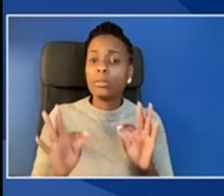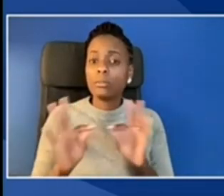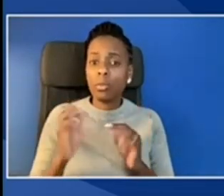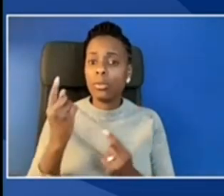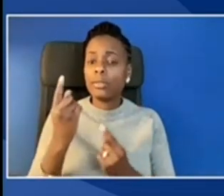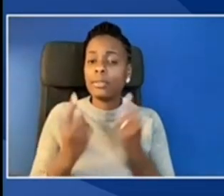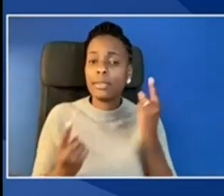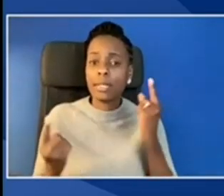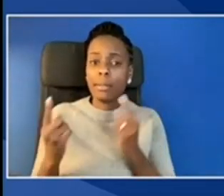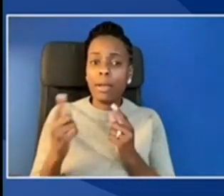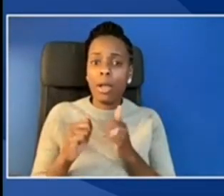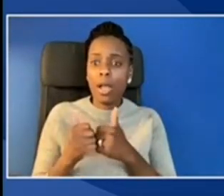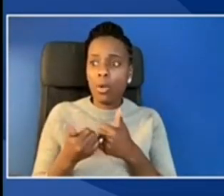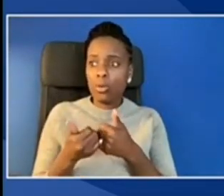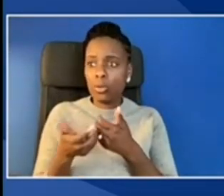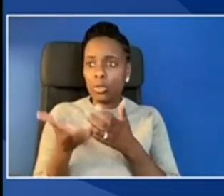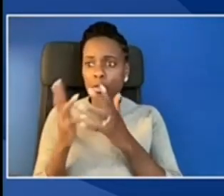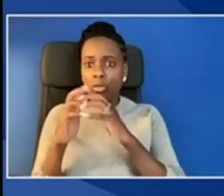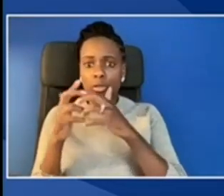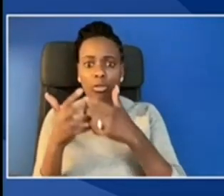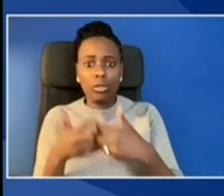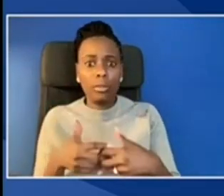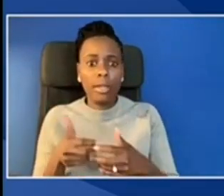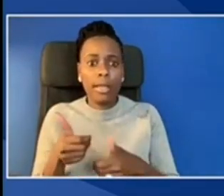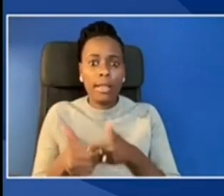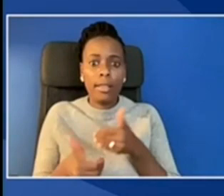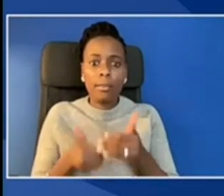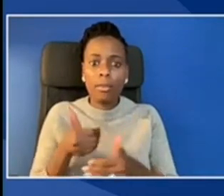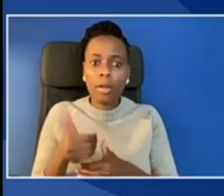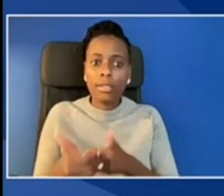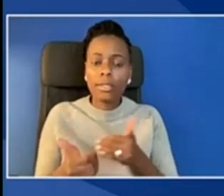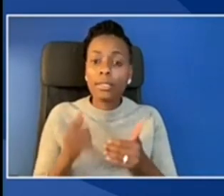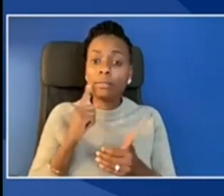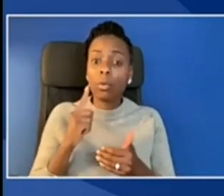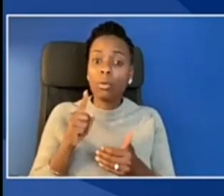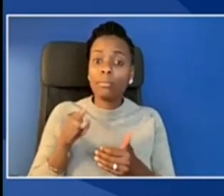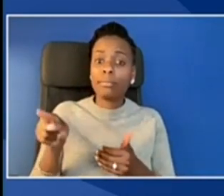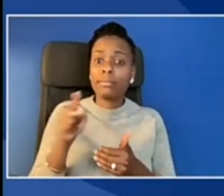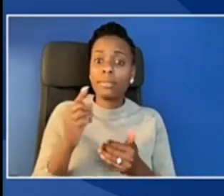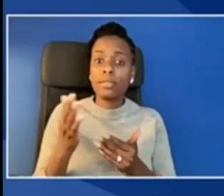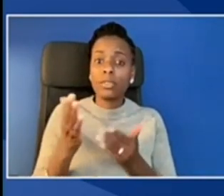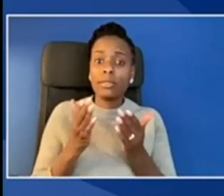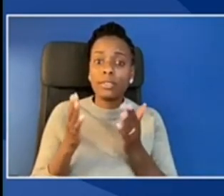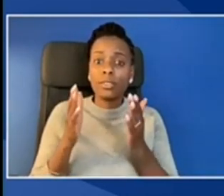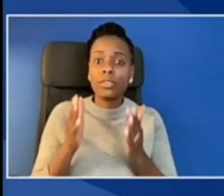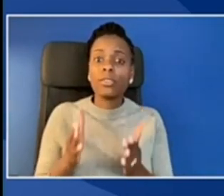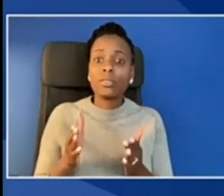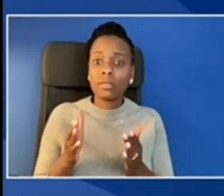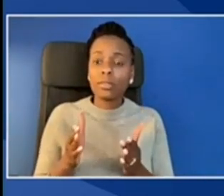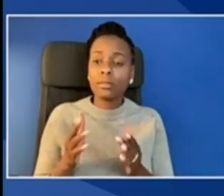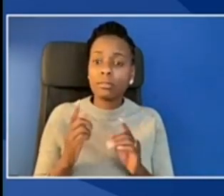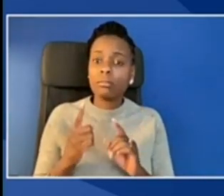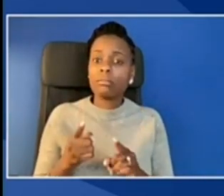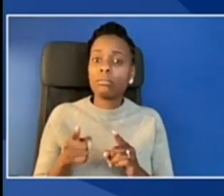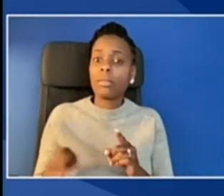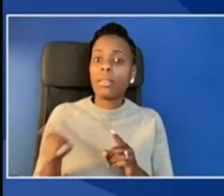streamline this process for servicers so that they also can be more effective in